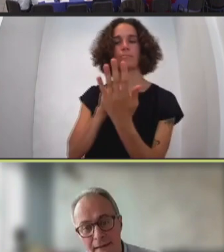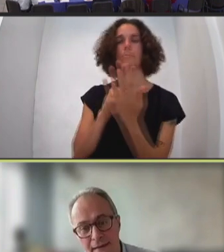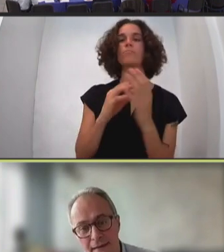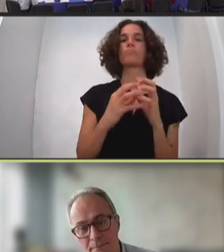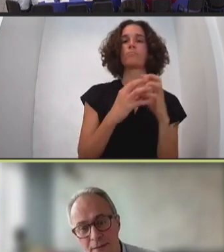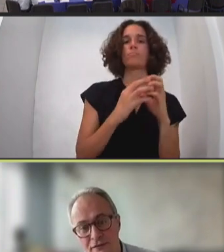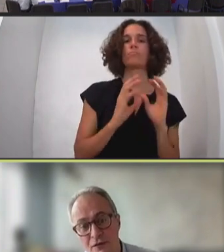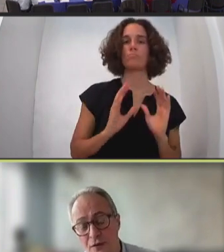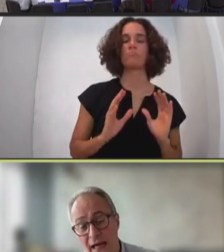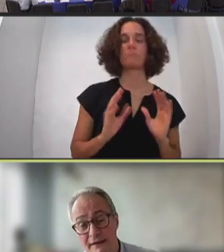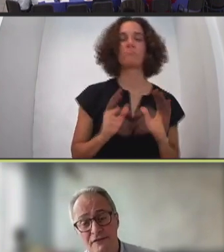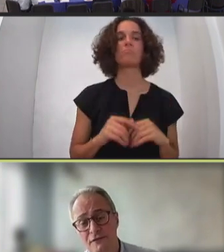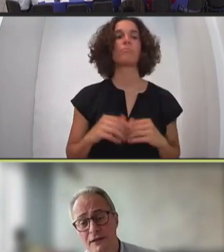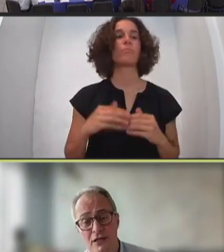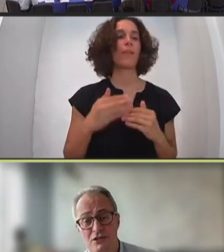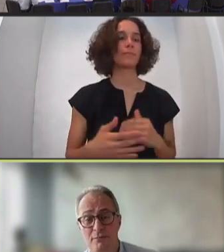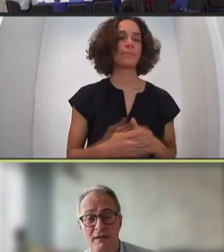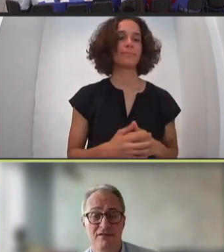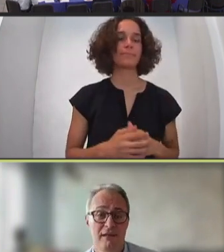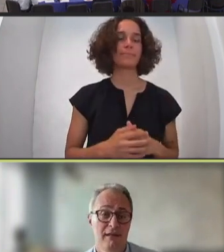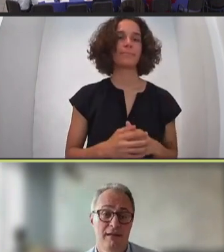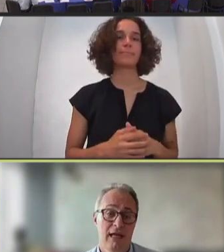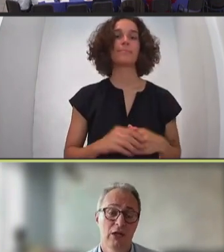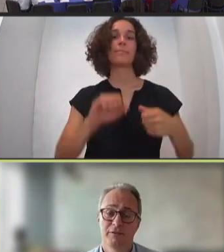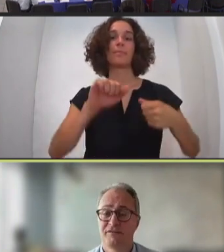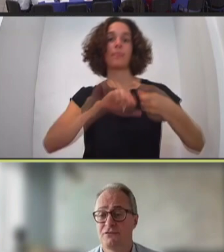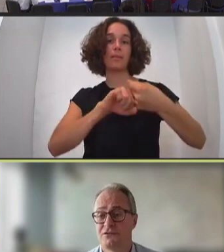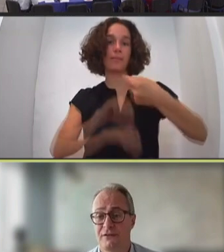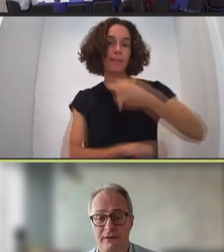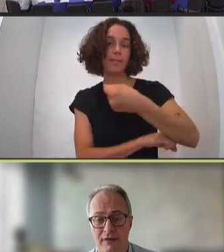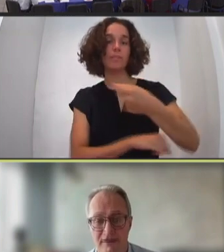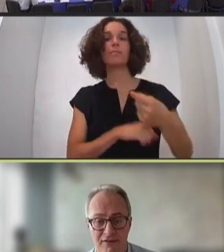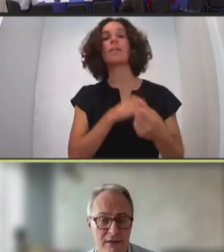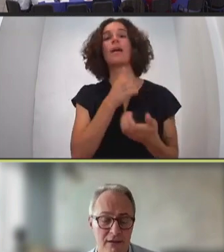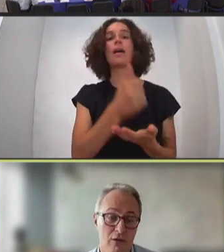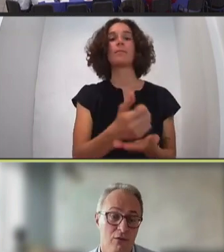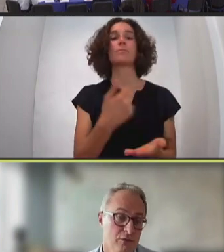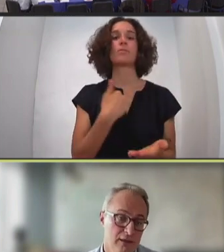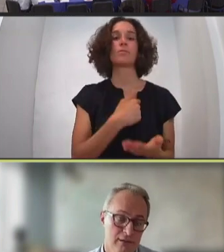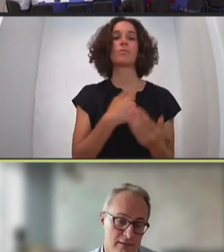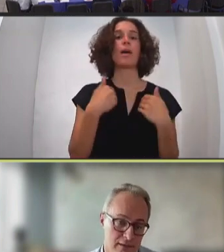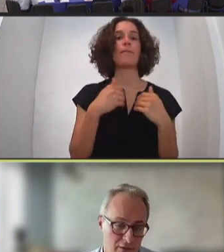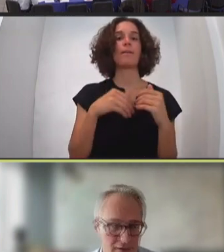And so -- and this foundation basically help us to generate vaccine, including the current